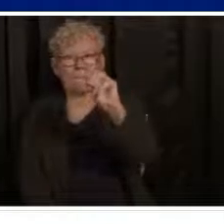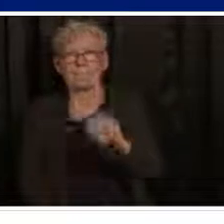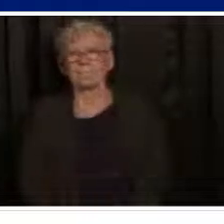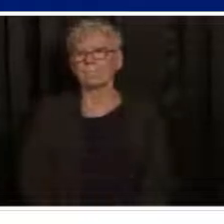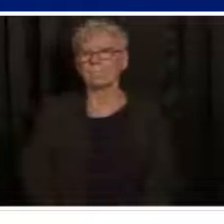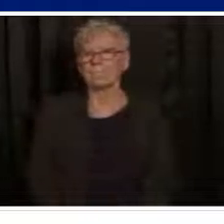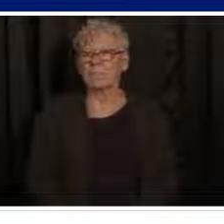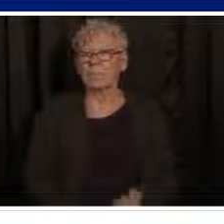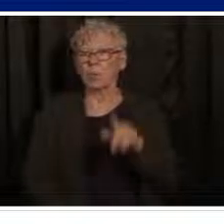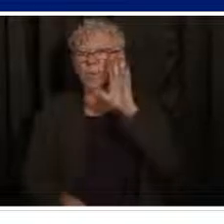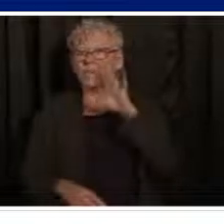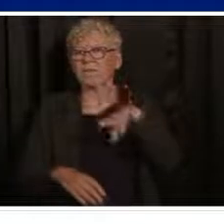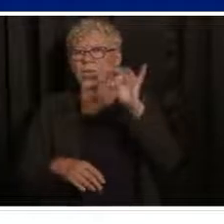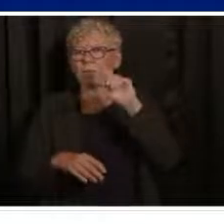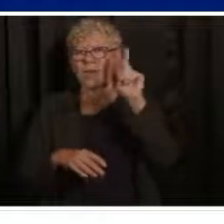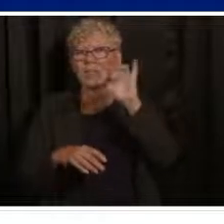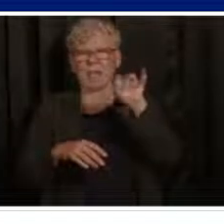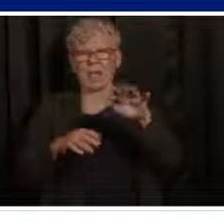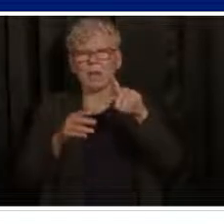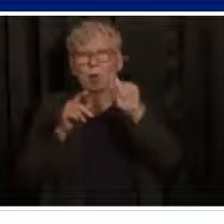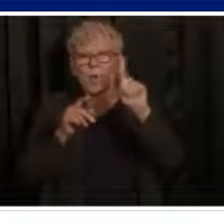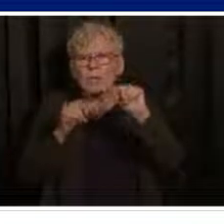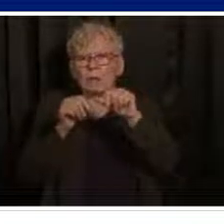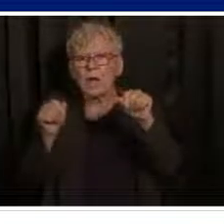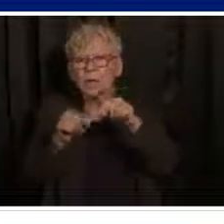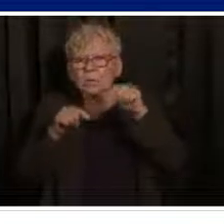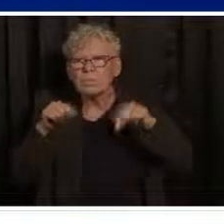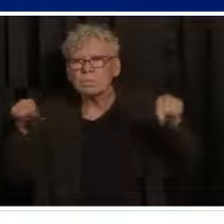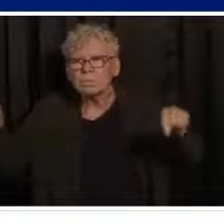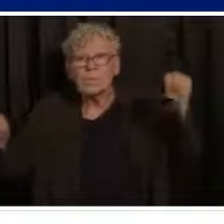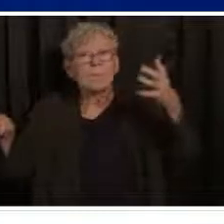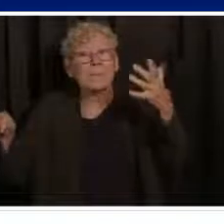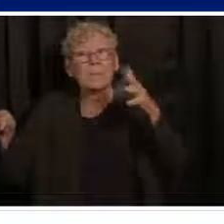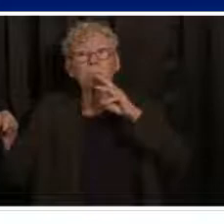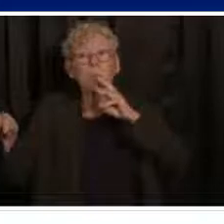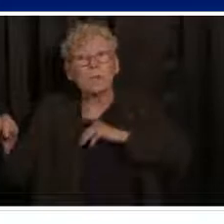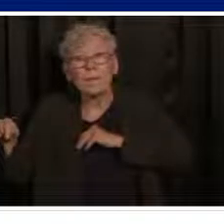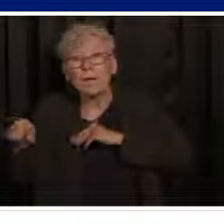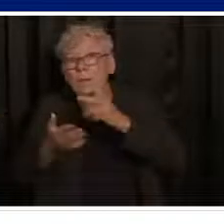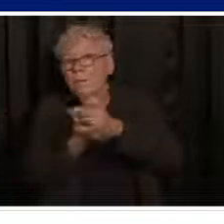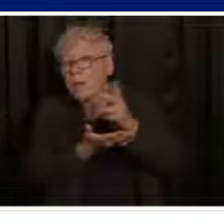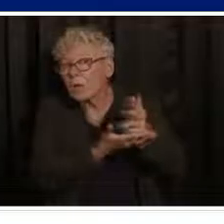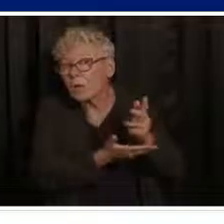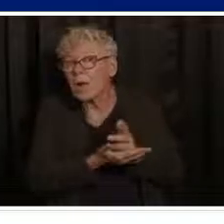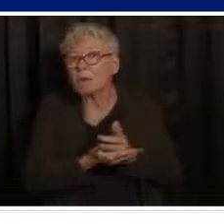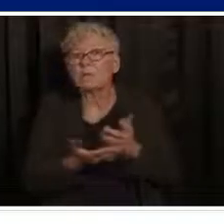of them are actually in Walmart parking lots as we indicated uh and uh regular shoppers will know that they can get $100